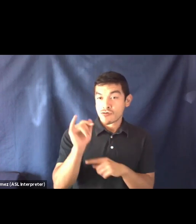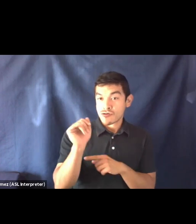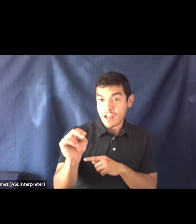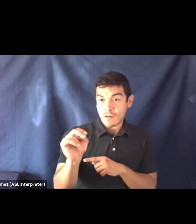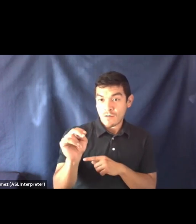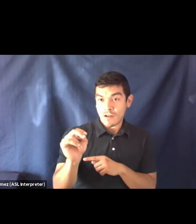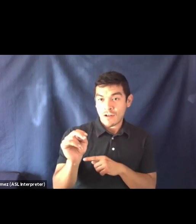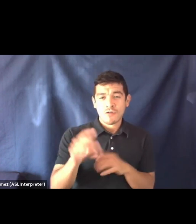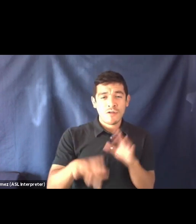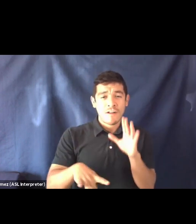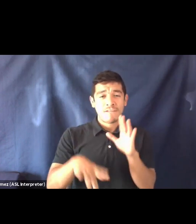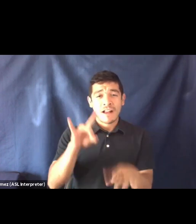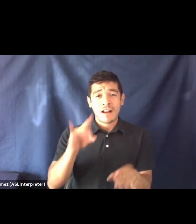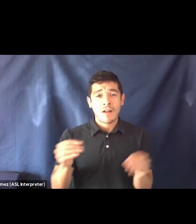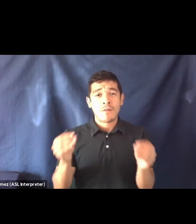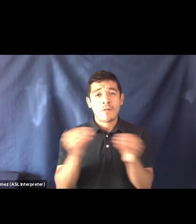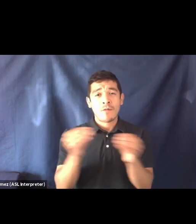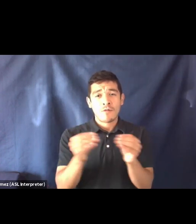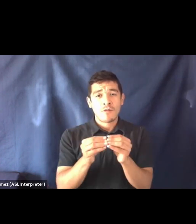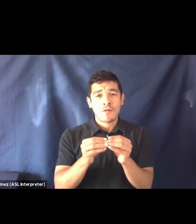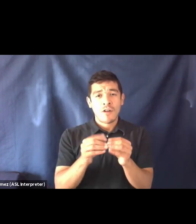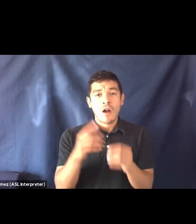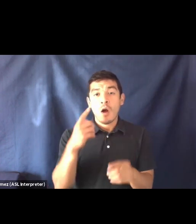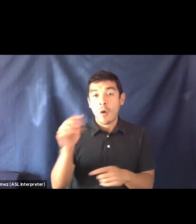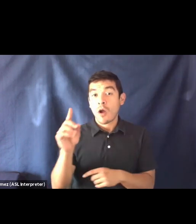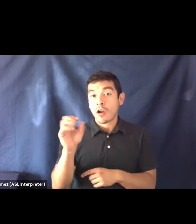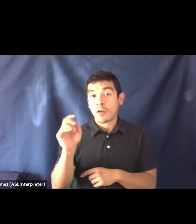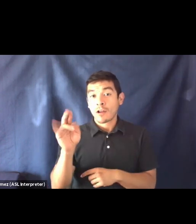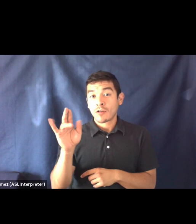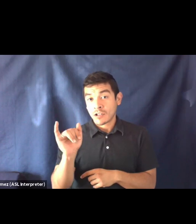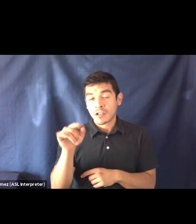go to documentary.org/screening series.